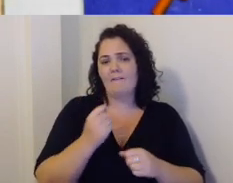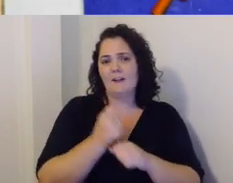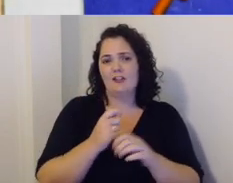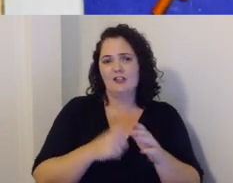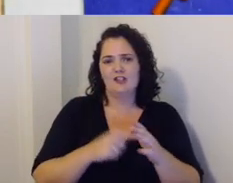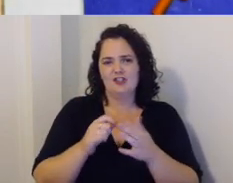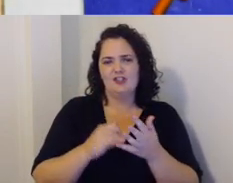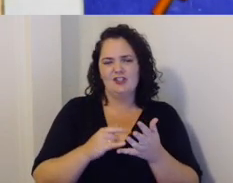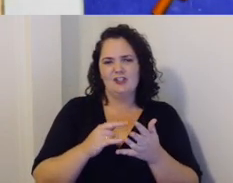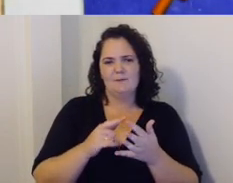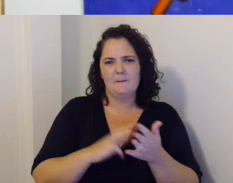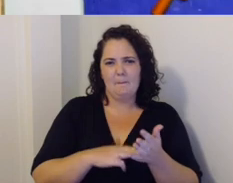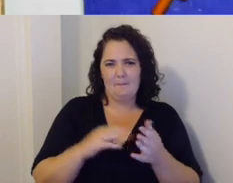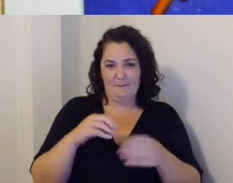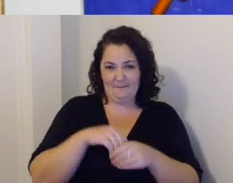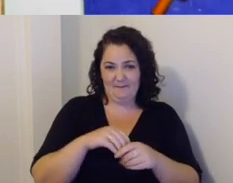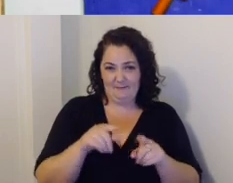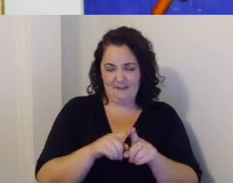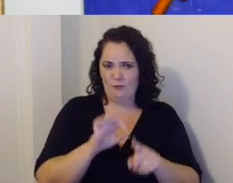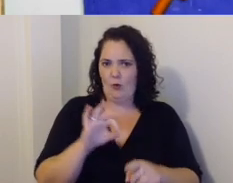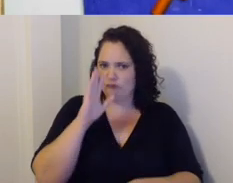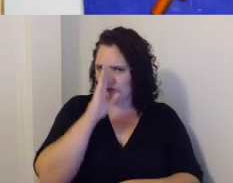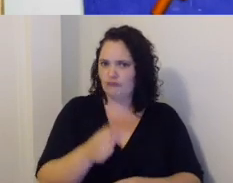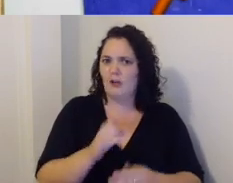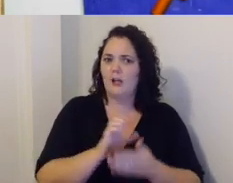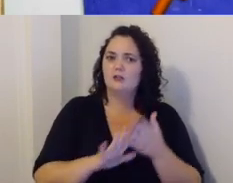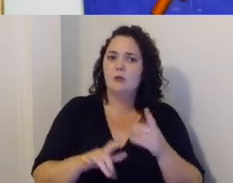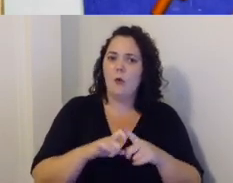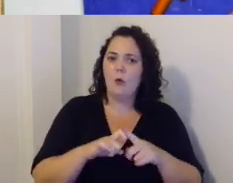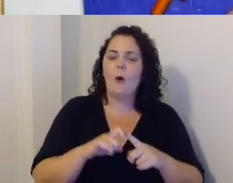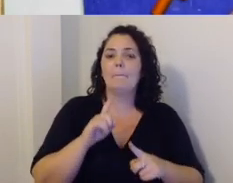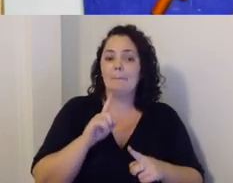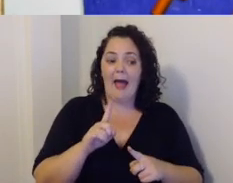into it, it might not be pure calcium carbonate, might not be pure chalk but chalk will work